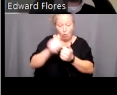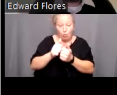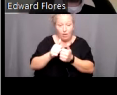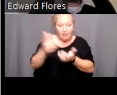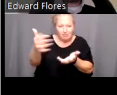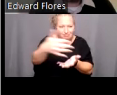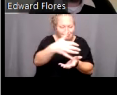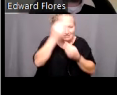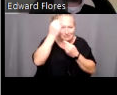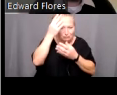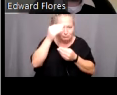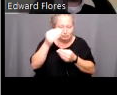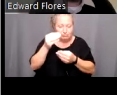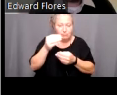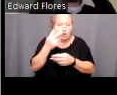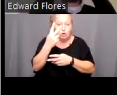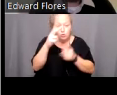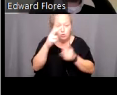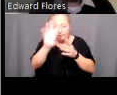conducted 2-4 hour surveys in person